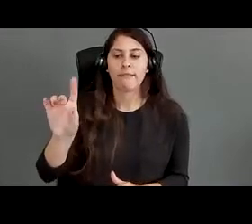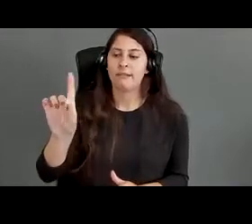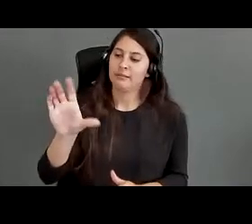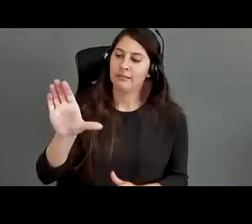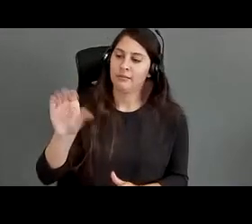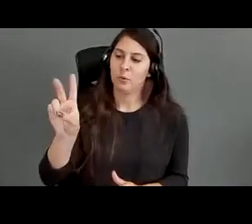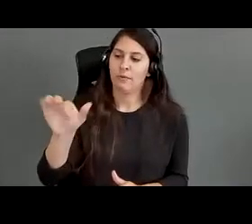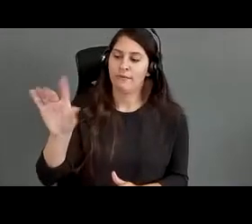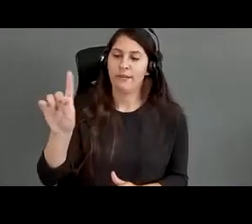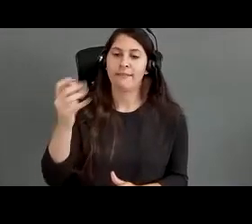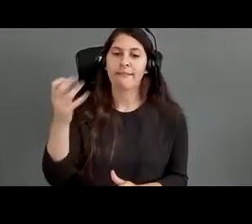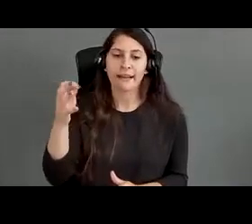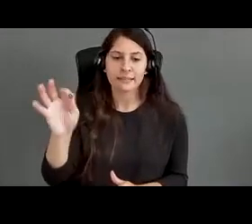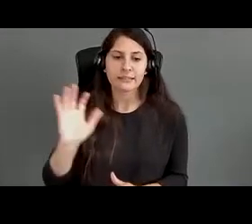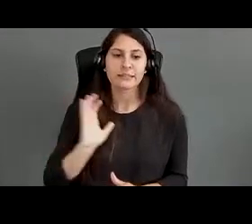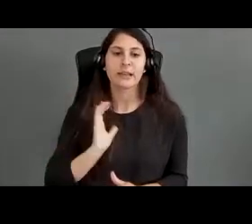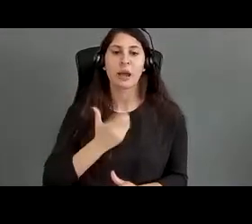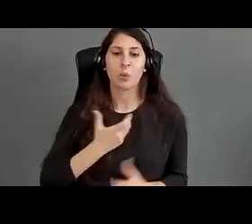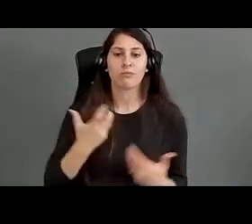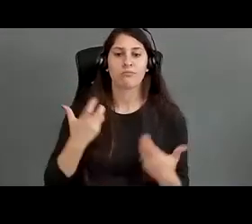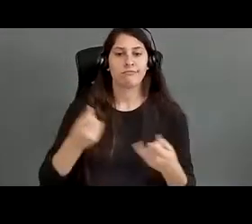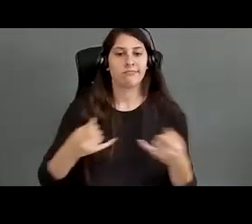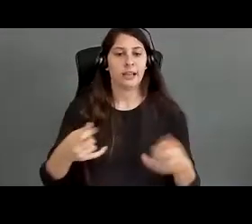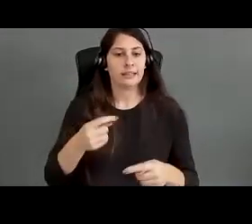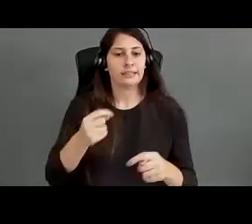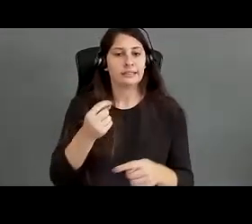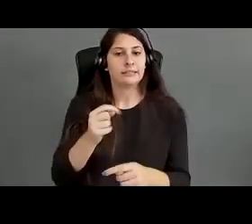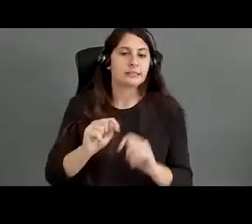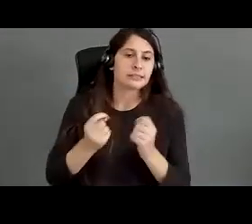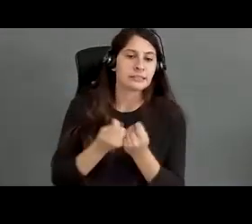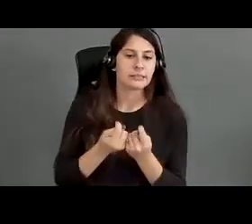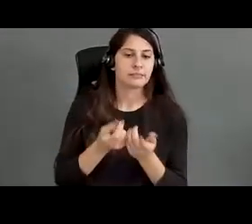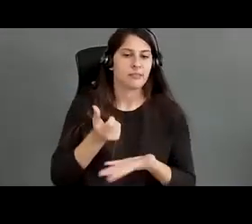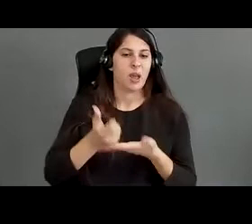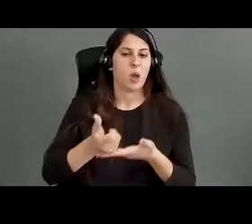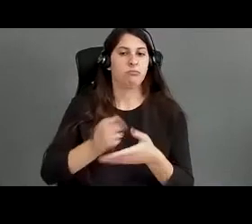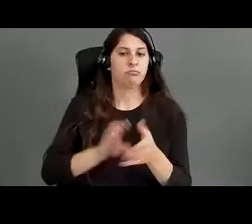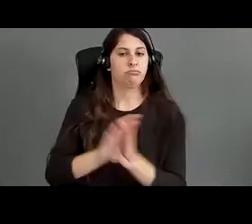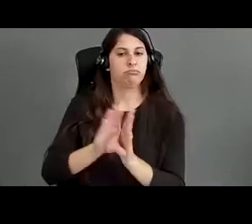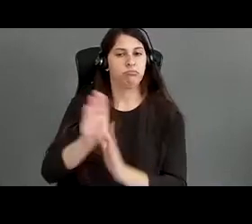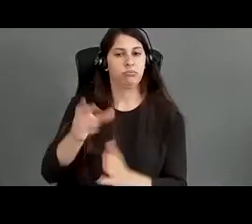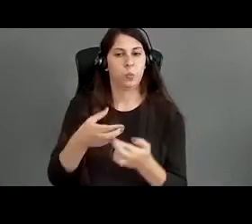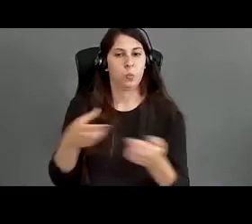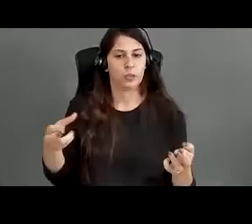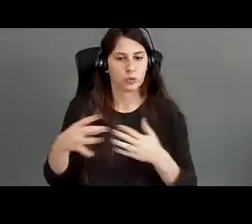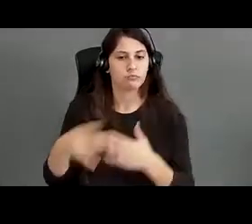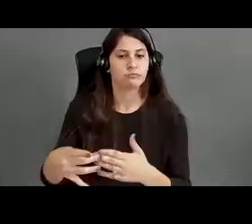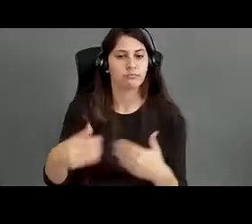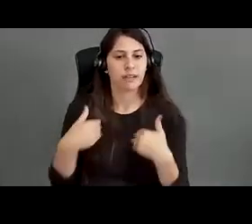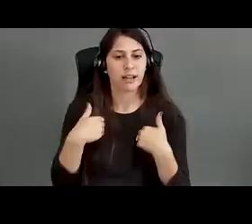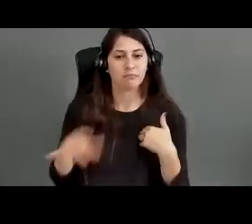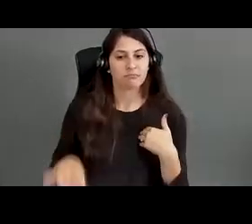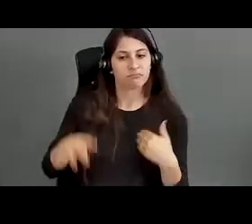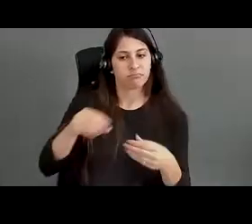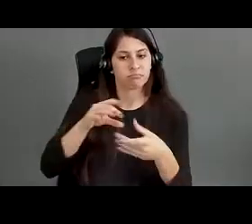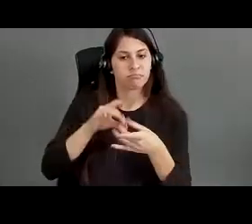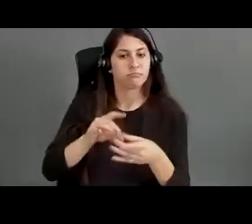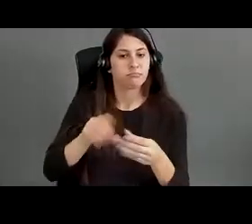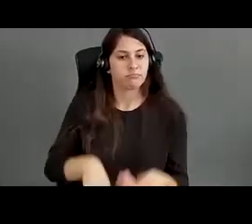actually developed a COVID information and resource guide that's even got tips about tele-health, what do you need to know